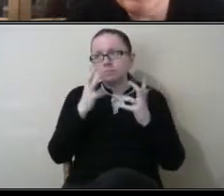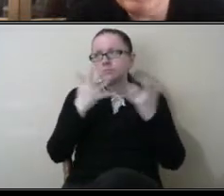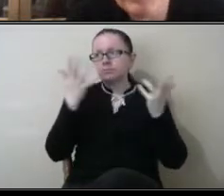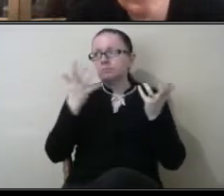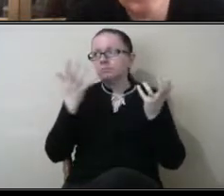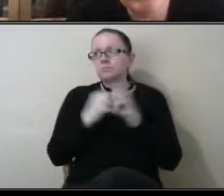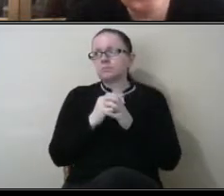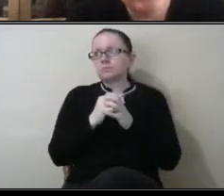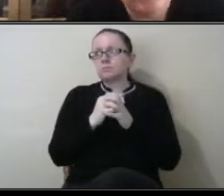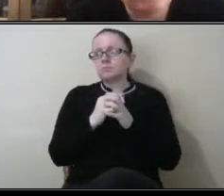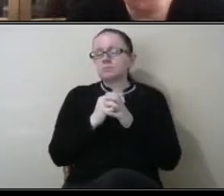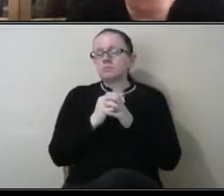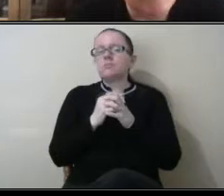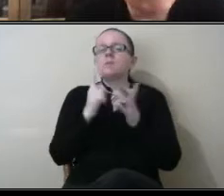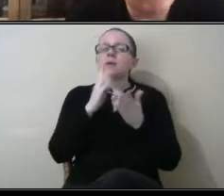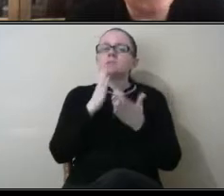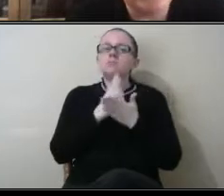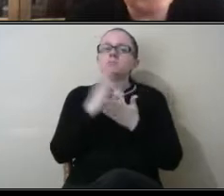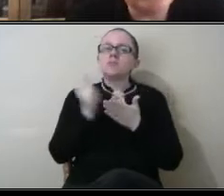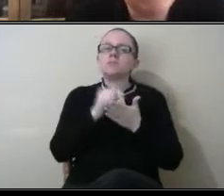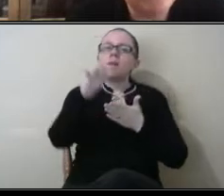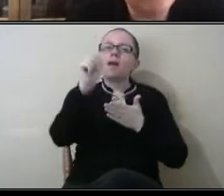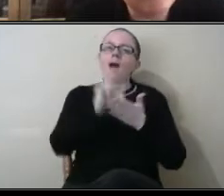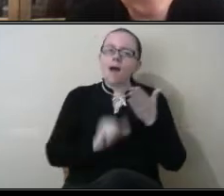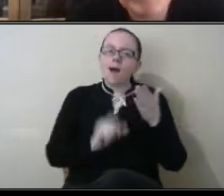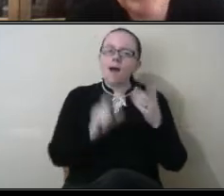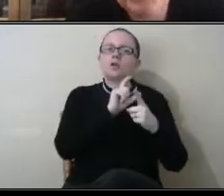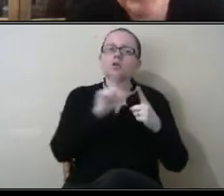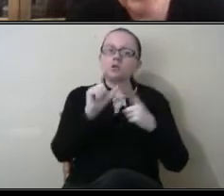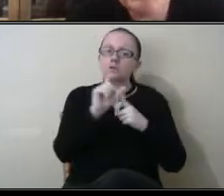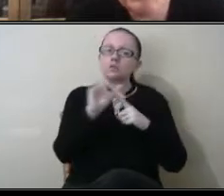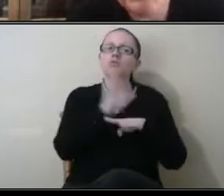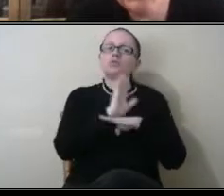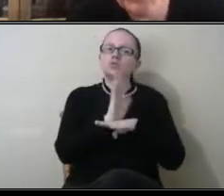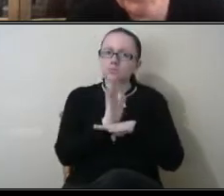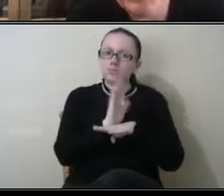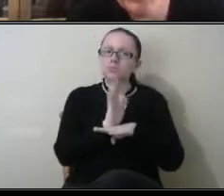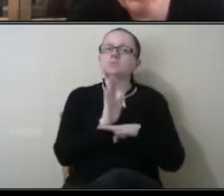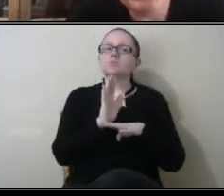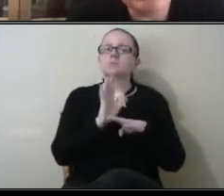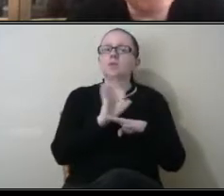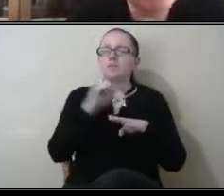want them to be either an arts cultural screen organization this is this is not the internship to